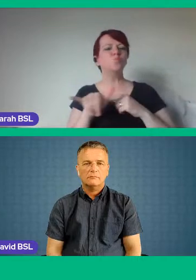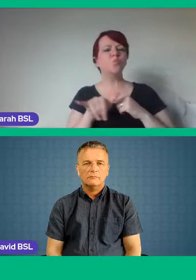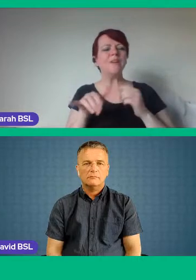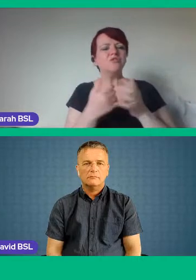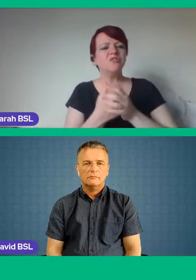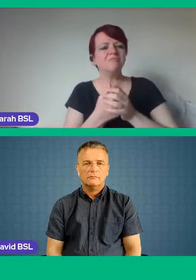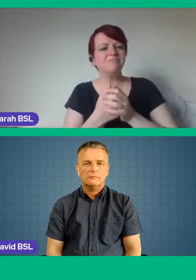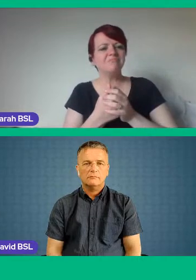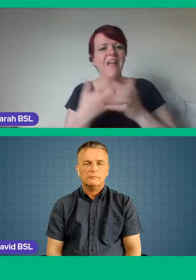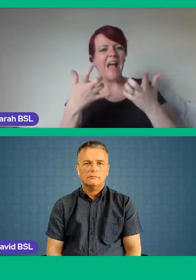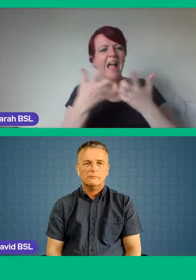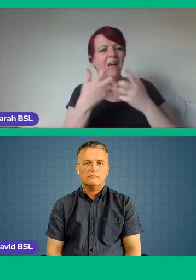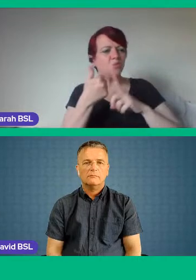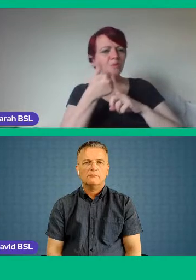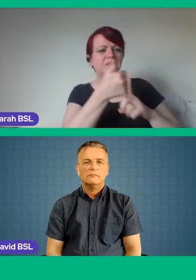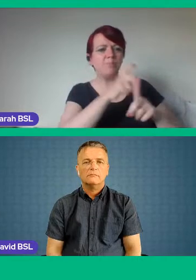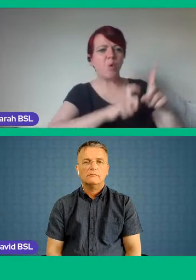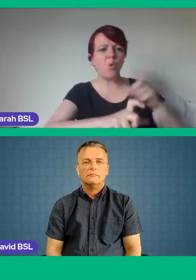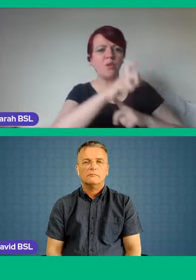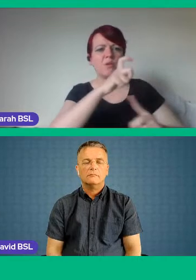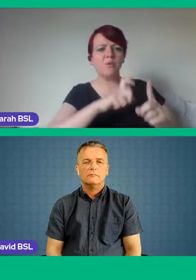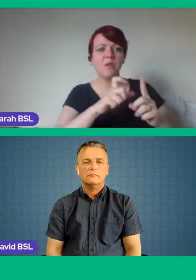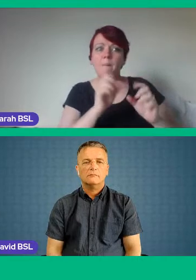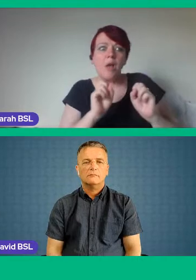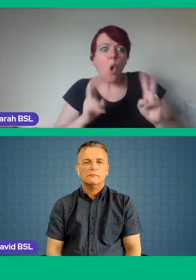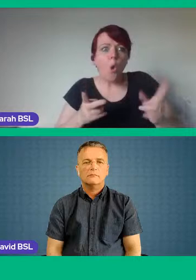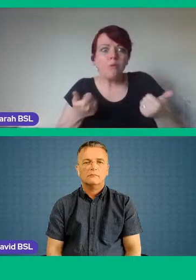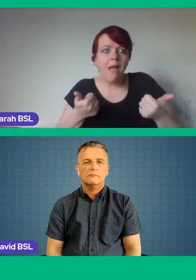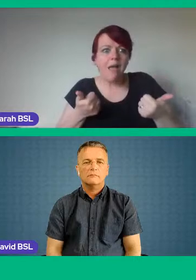How do we get to the heart of community vibration?